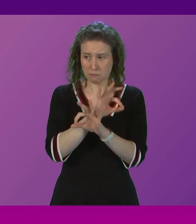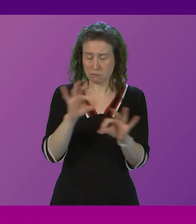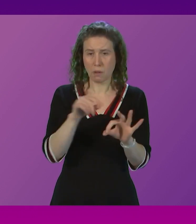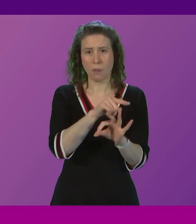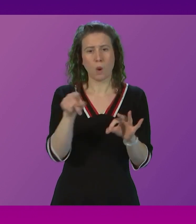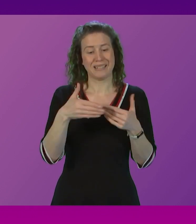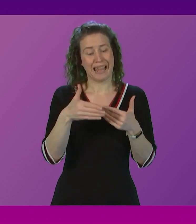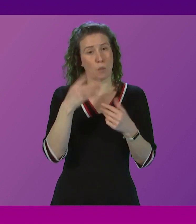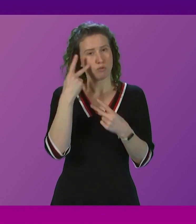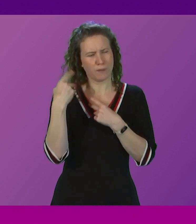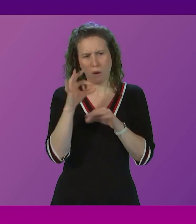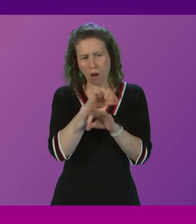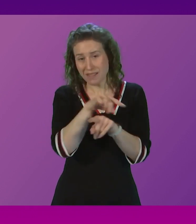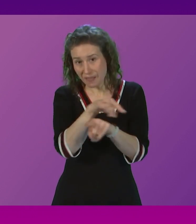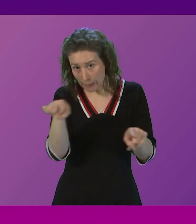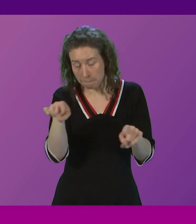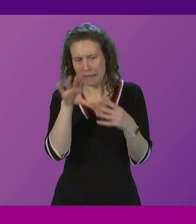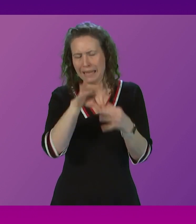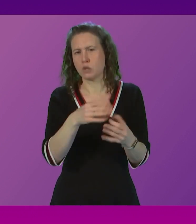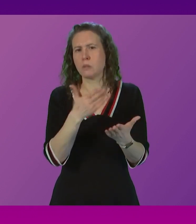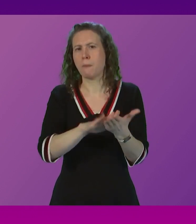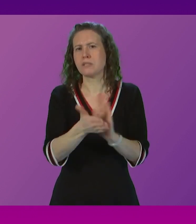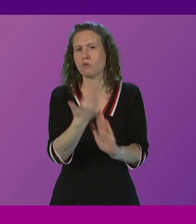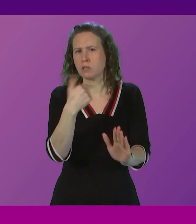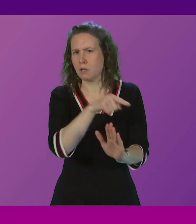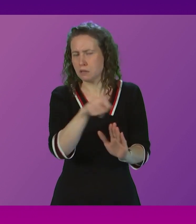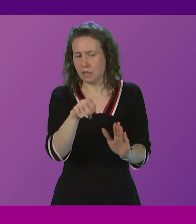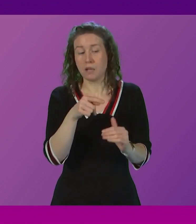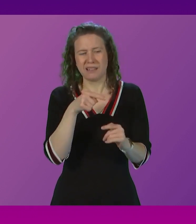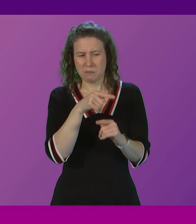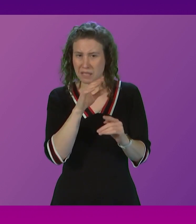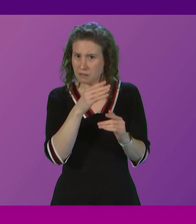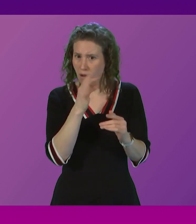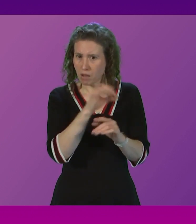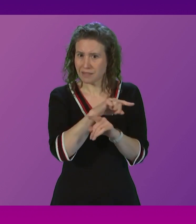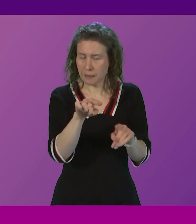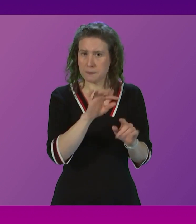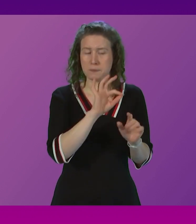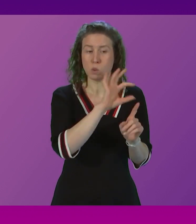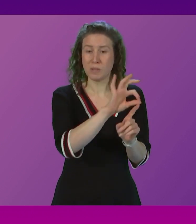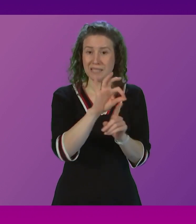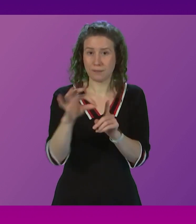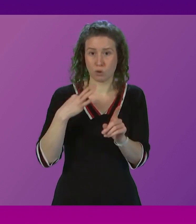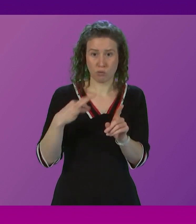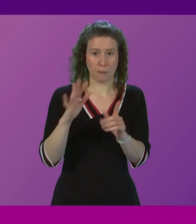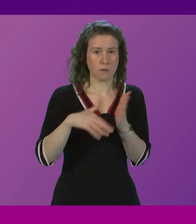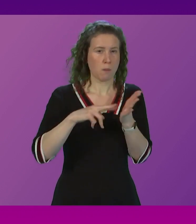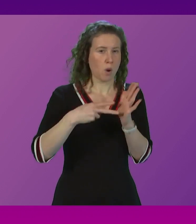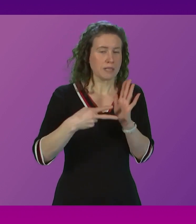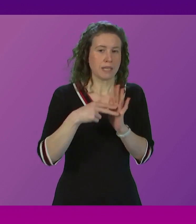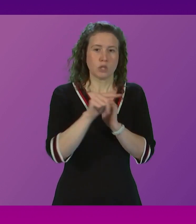into the deposit return scheme to interview representatives of organisations that are